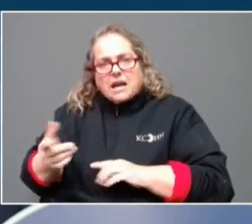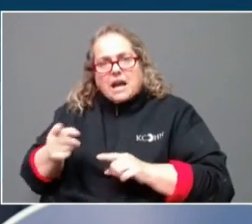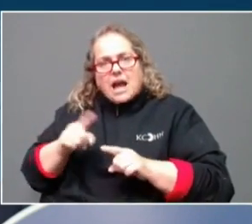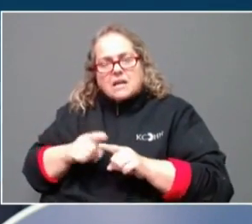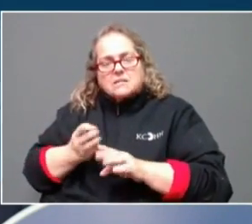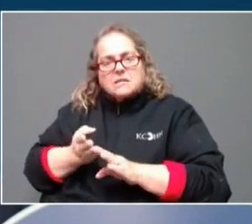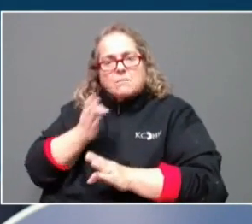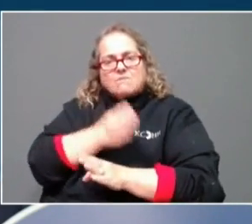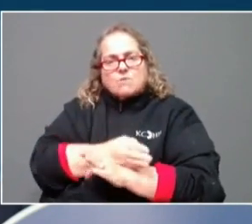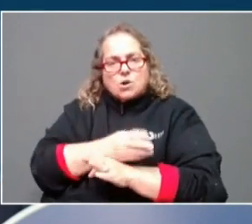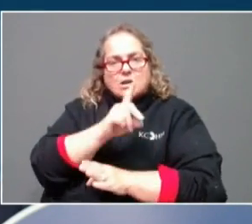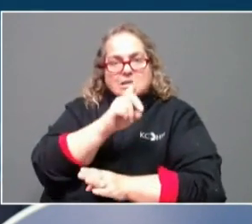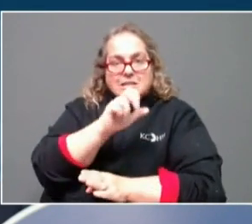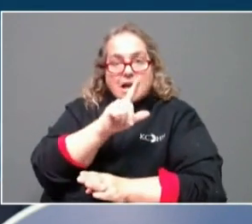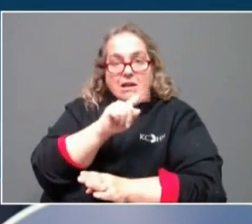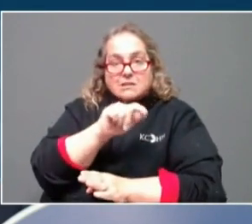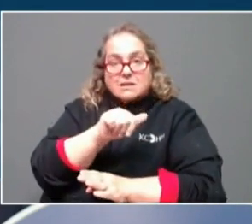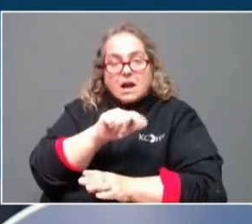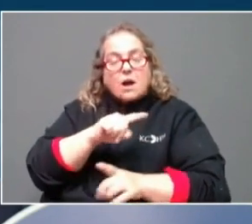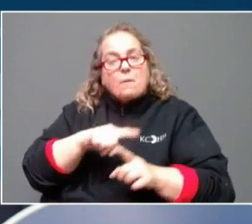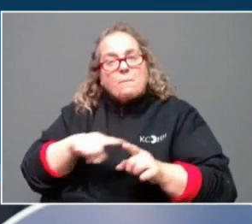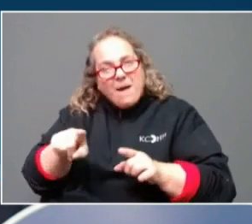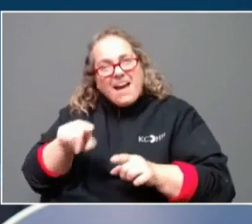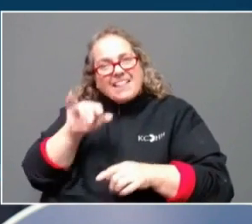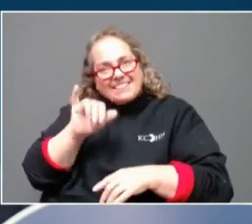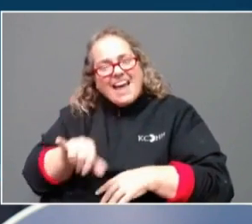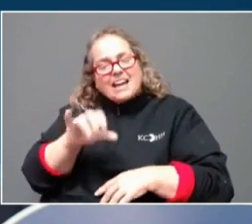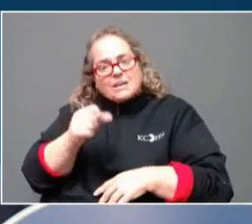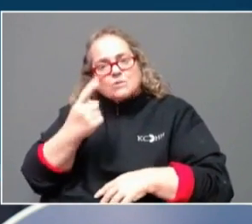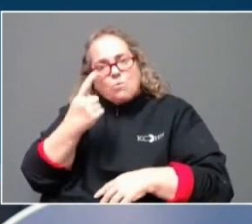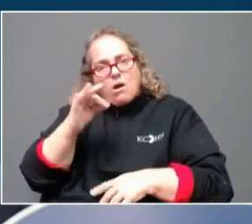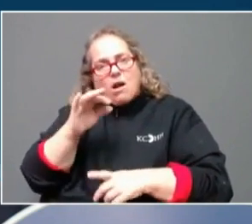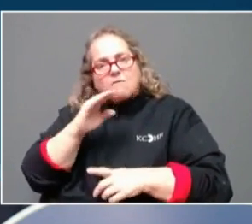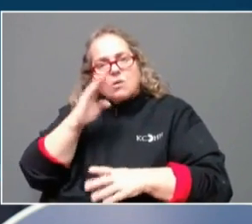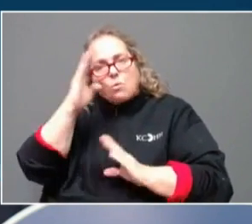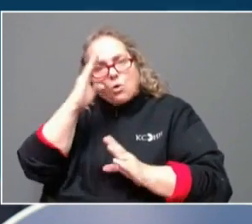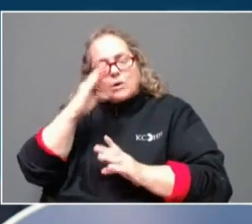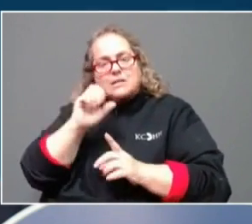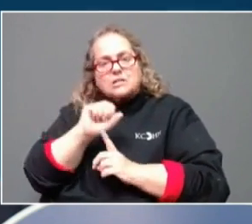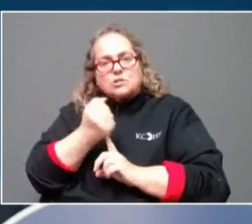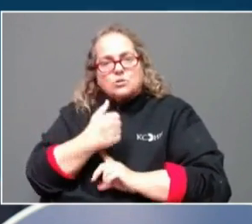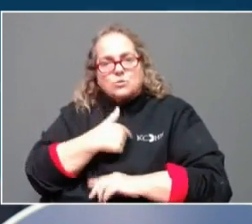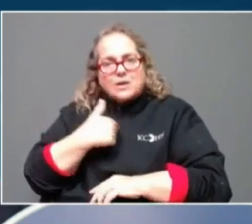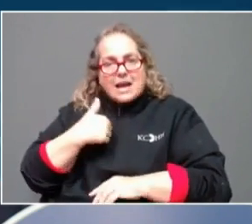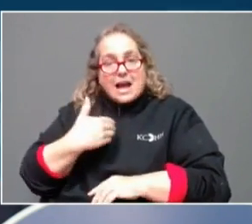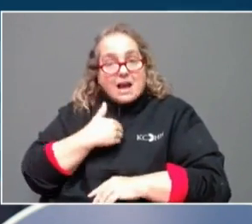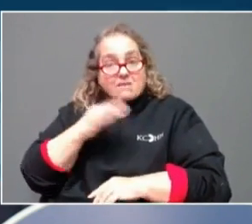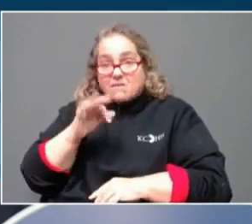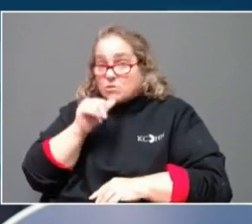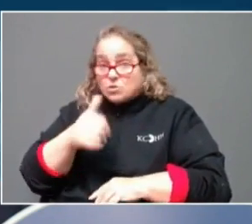we were concerned about a year and a half or more ago. Earlier in the pandemic was if we didn't have treatments, we didn't have vaccines and